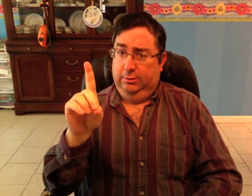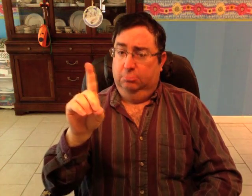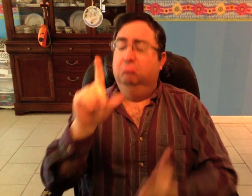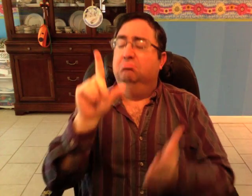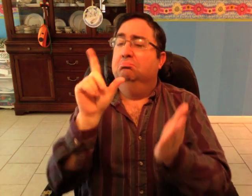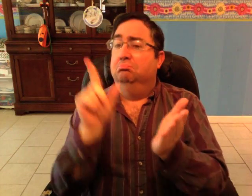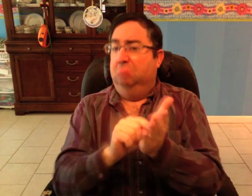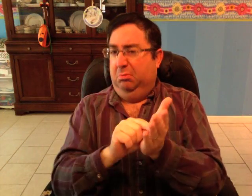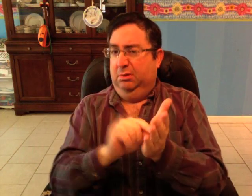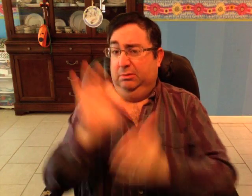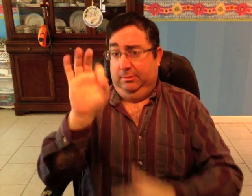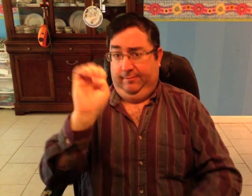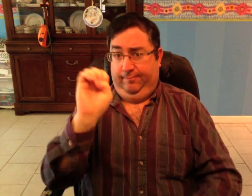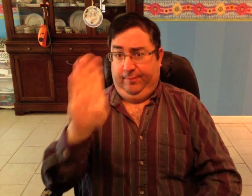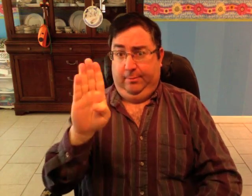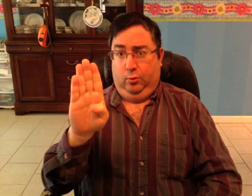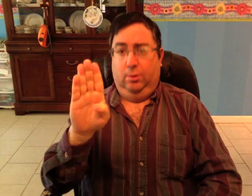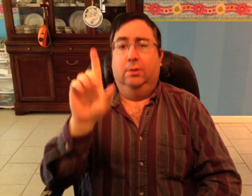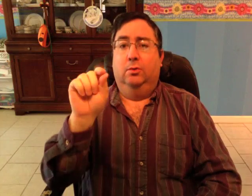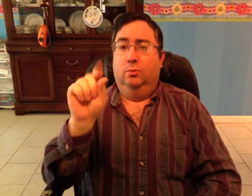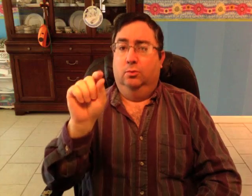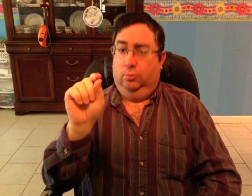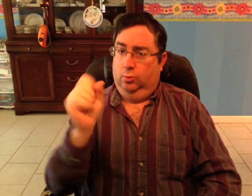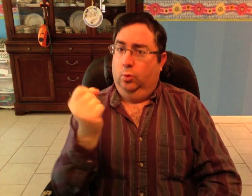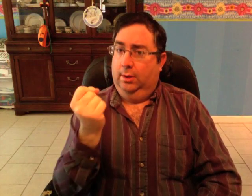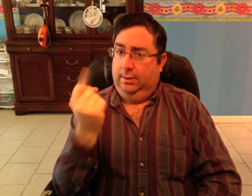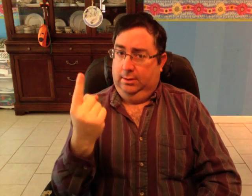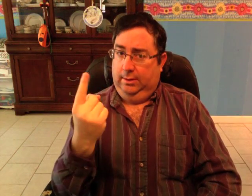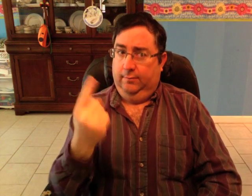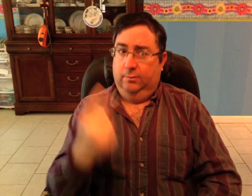It was published in February 2011.